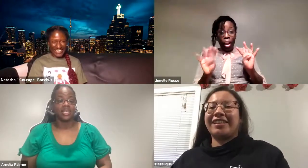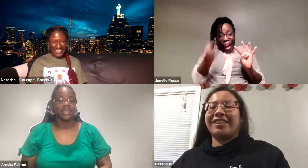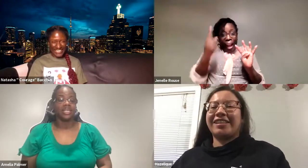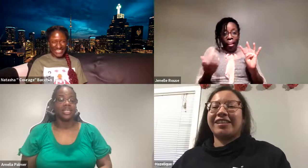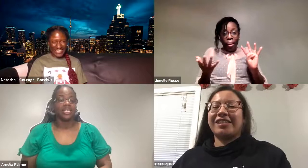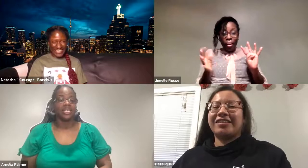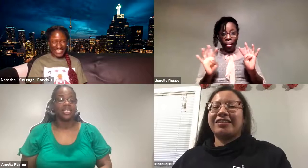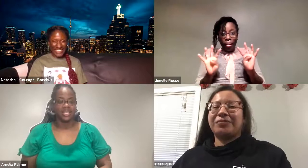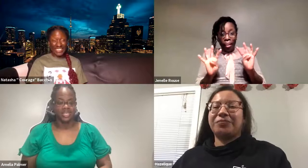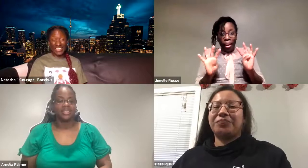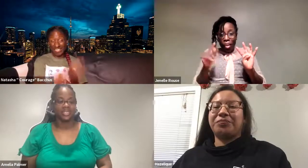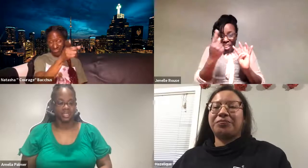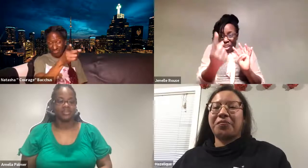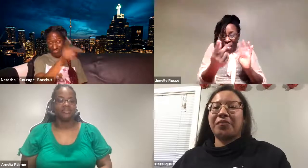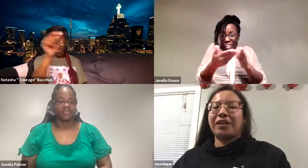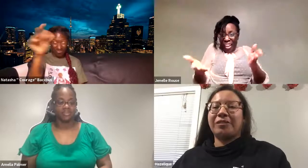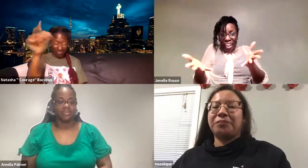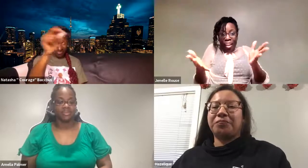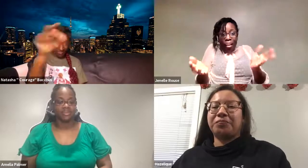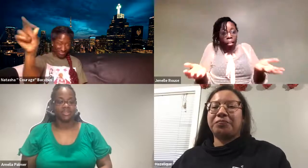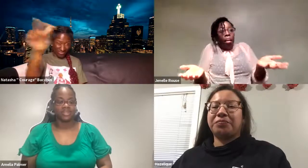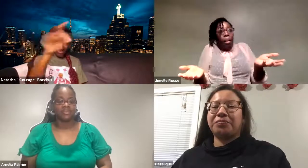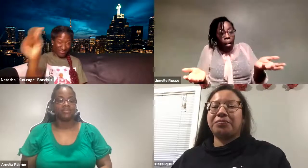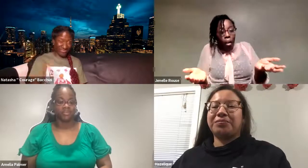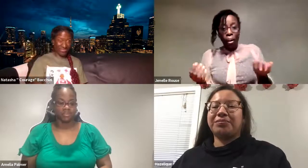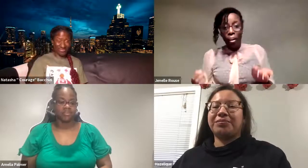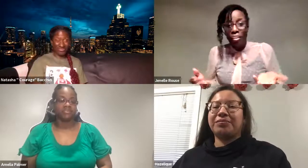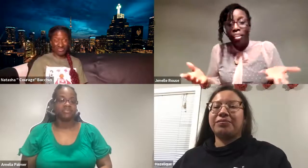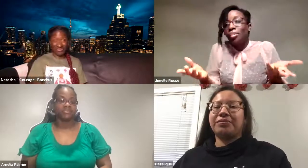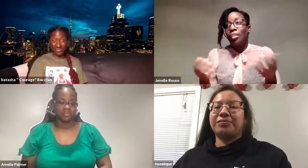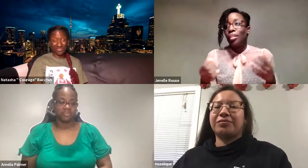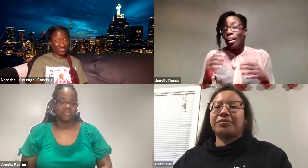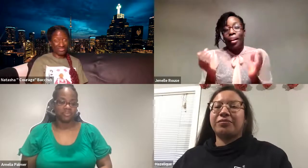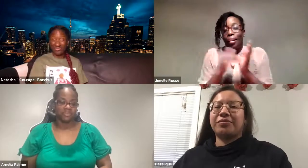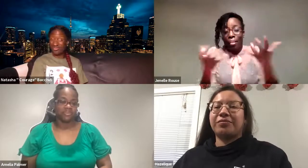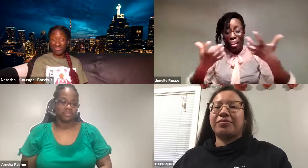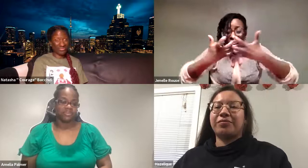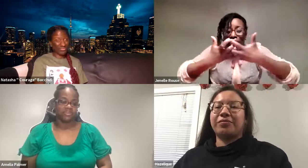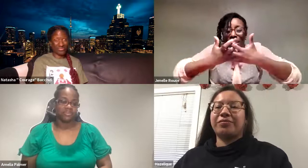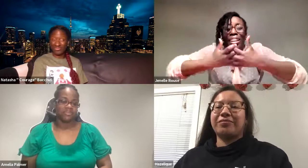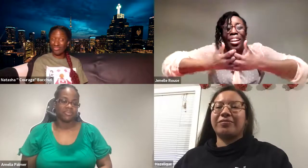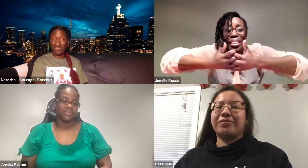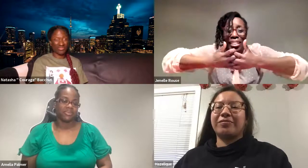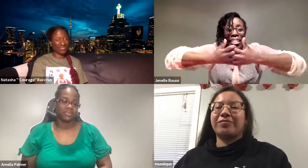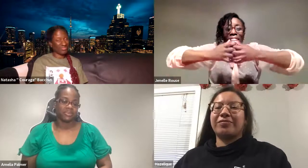there's no interpreters in art you just have to observe what is happening and be influenced by